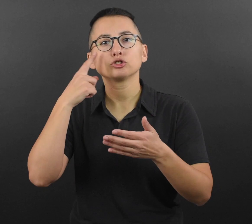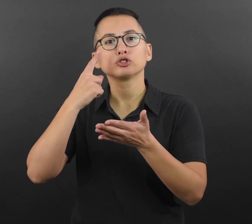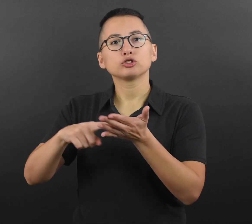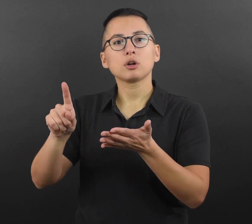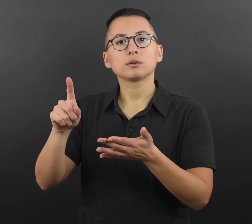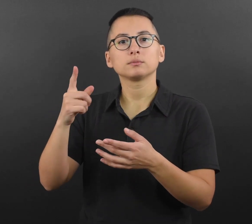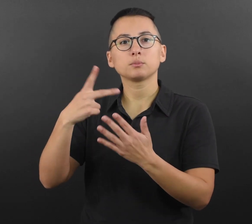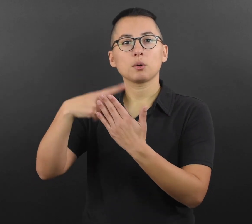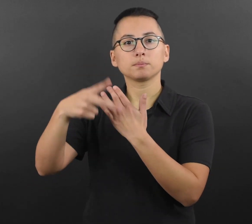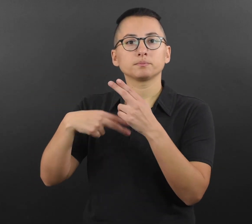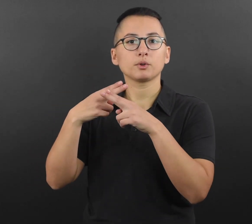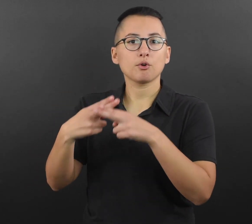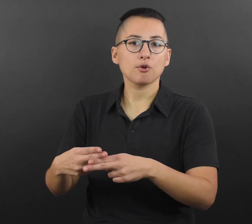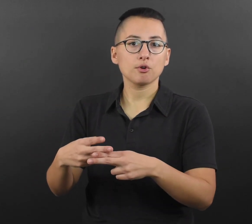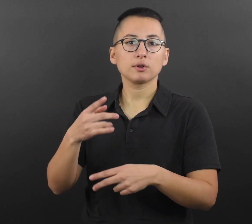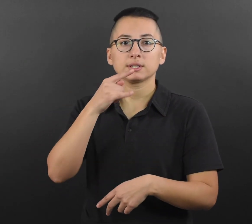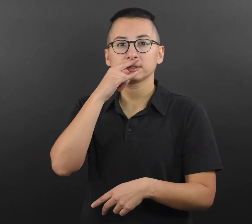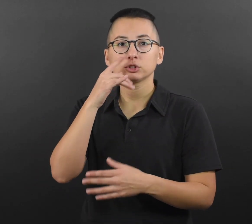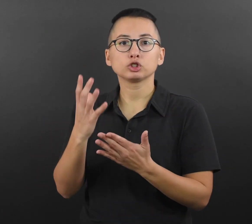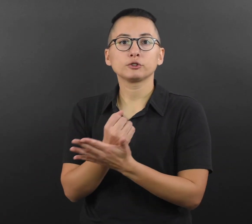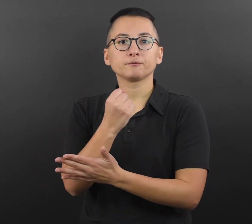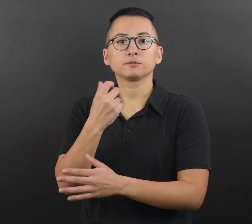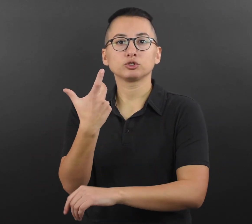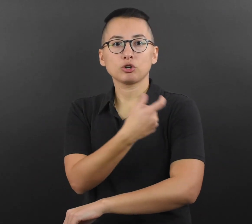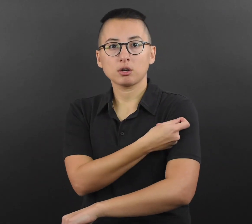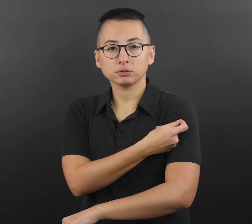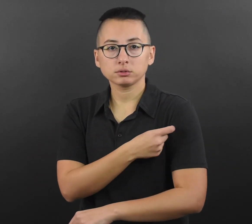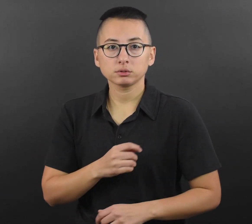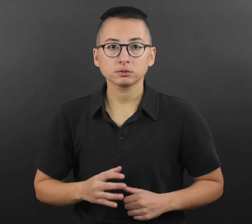“Kids Deserve a Shot” incentive program.